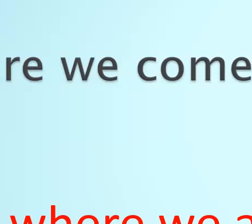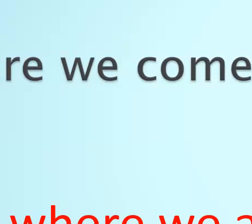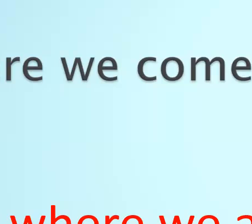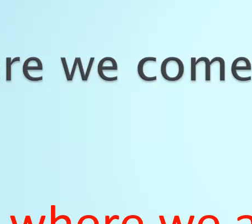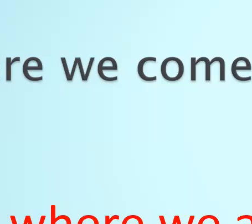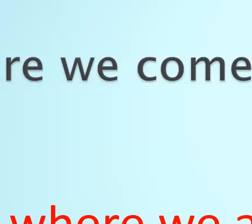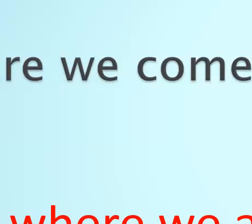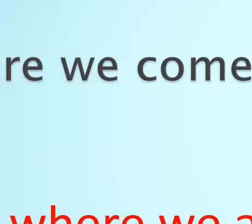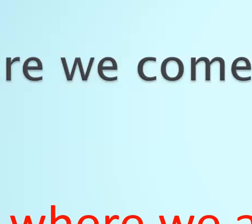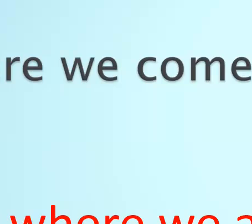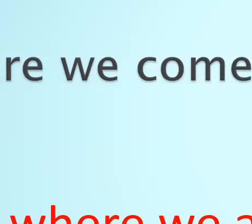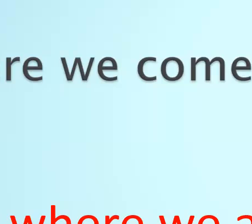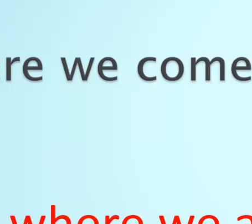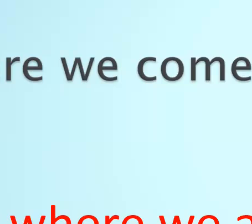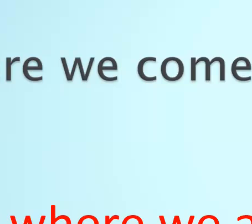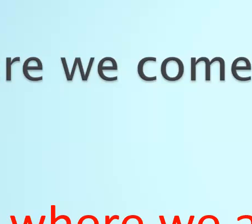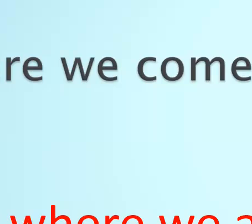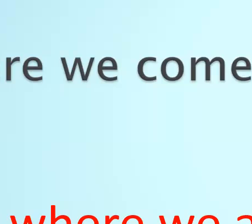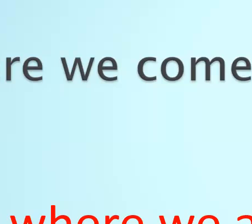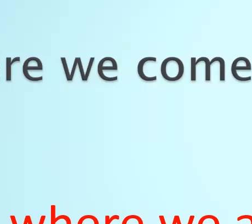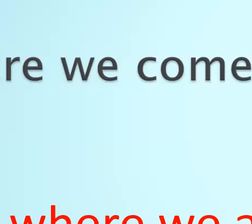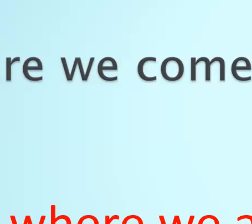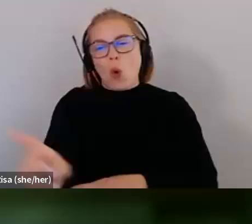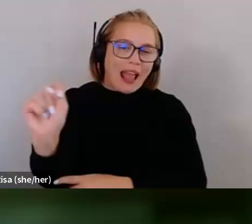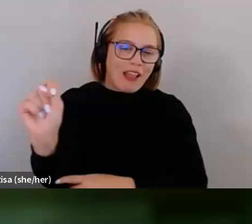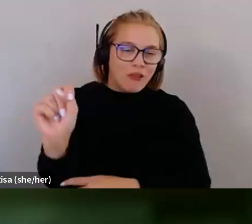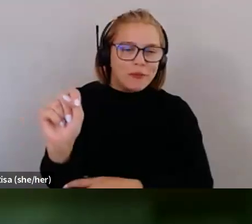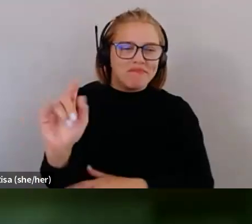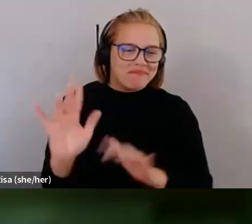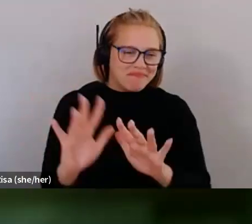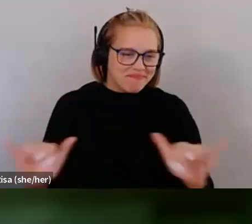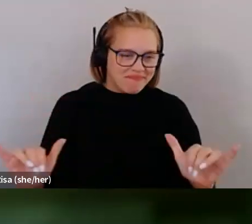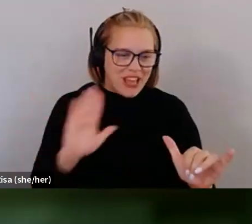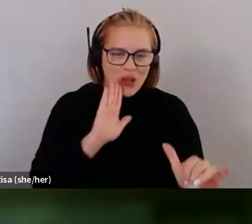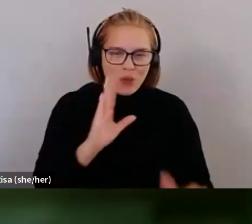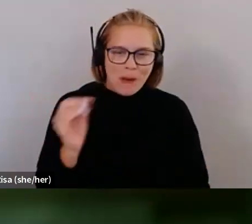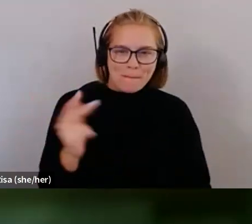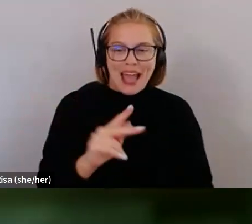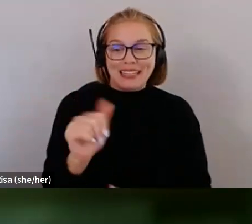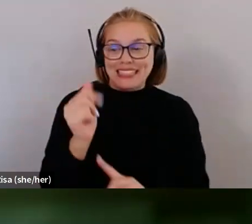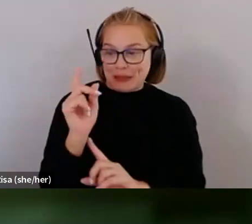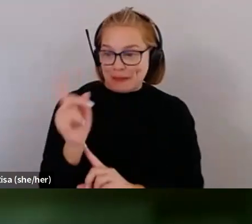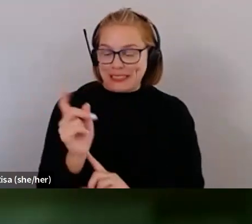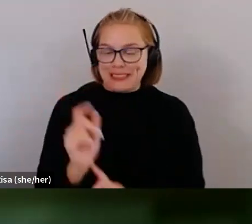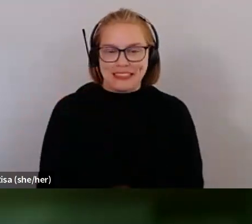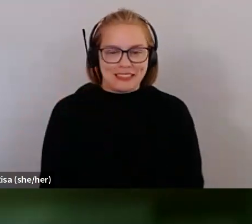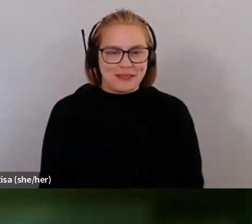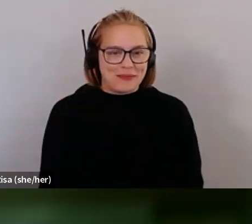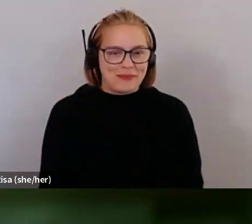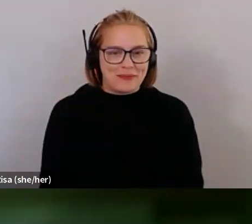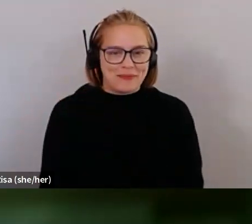Whatever time zone you are in [chuckle].